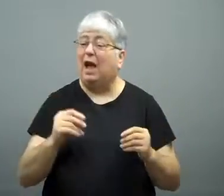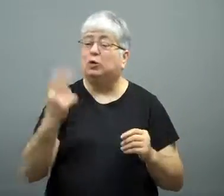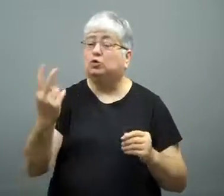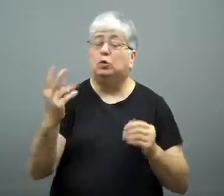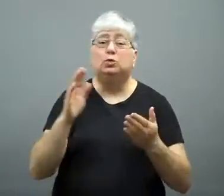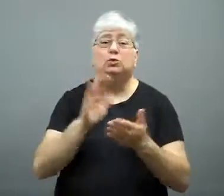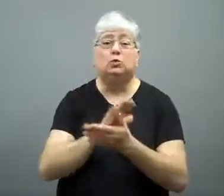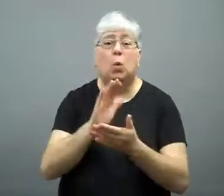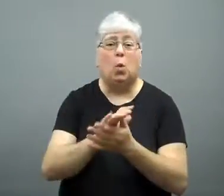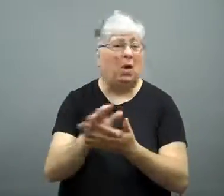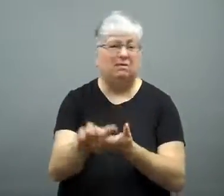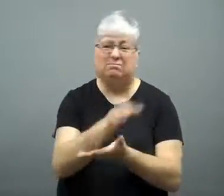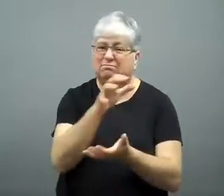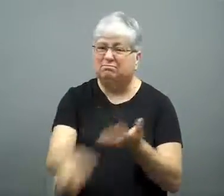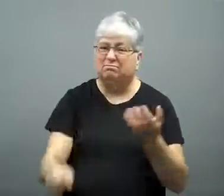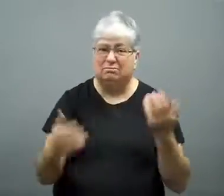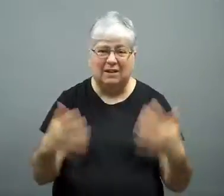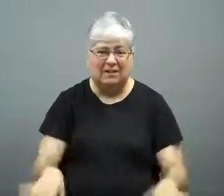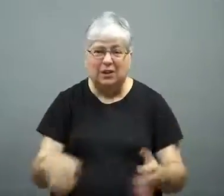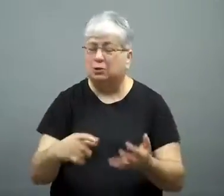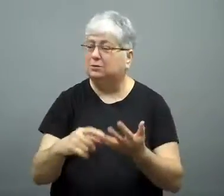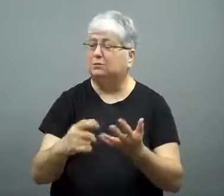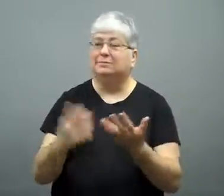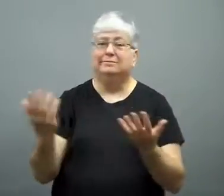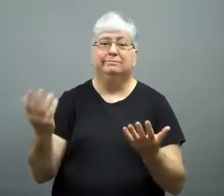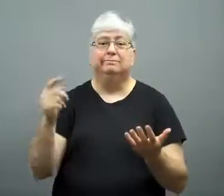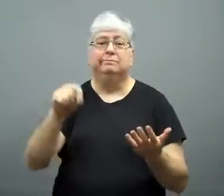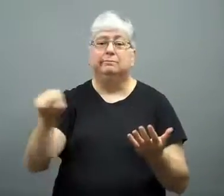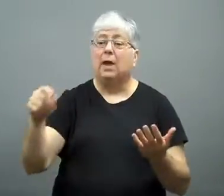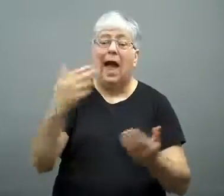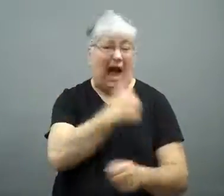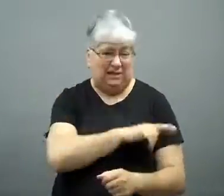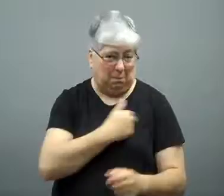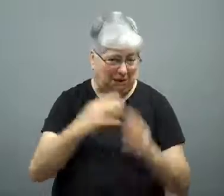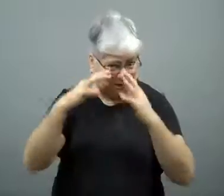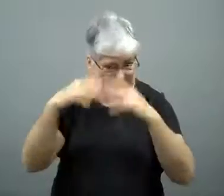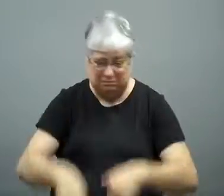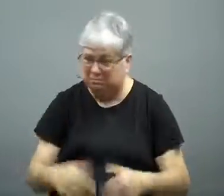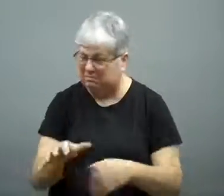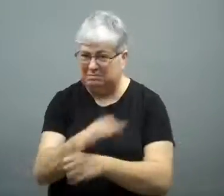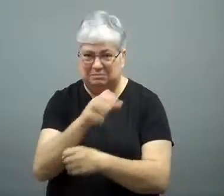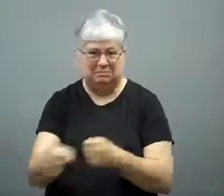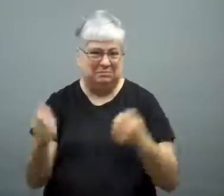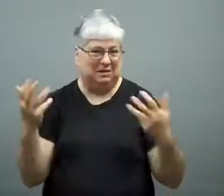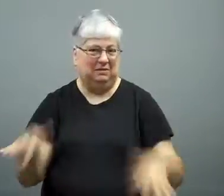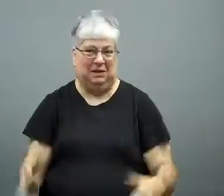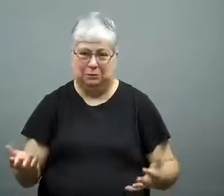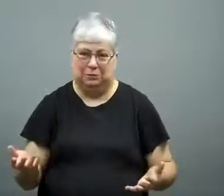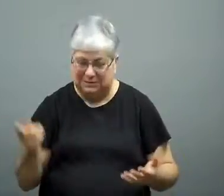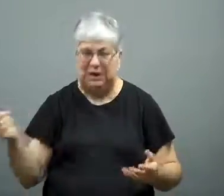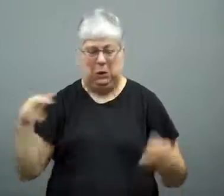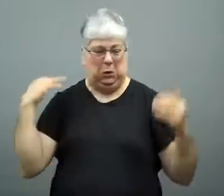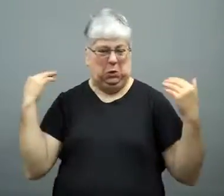Two schools and a hospital were destroyed.